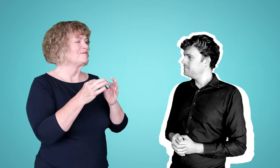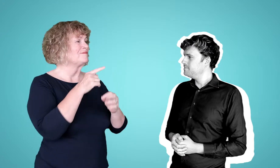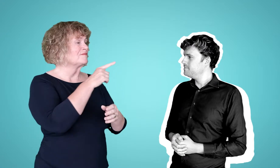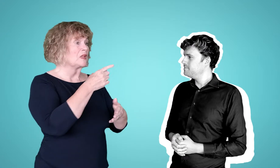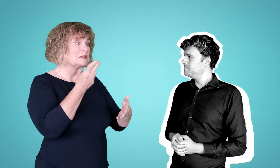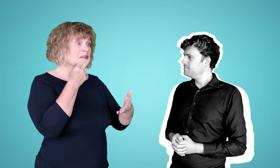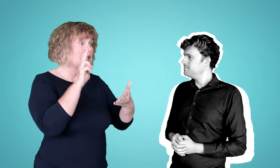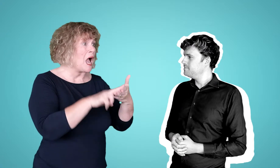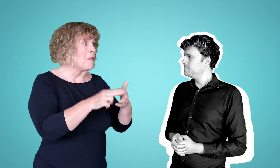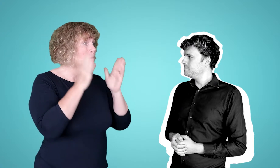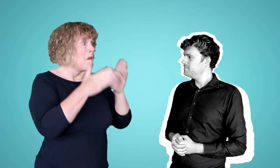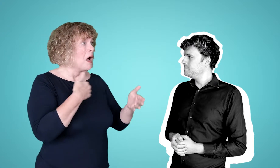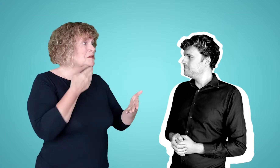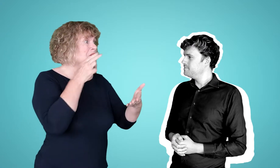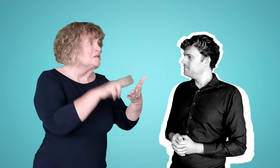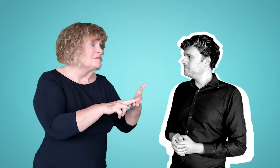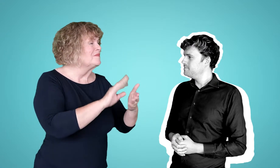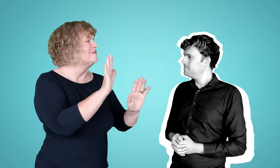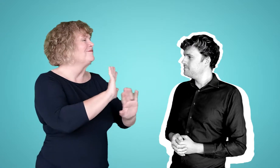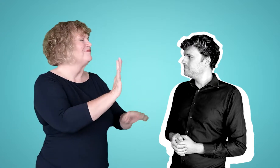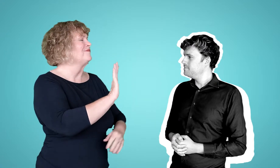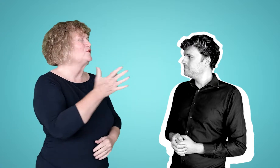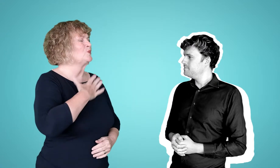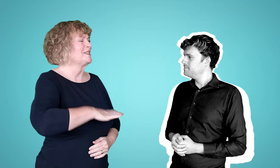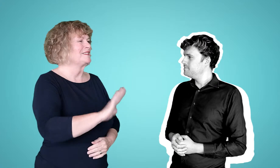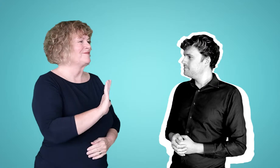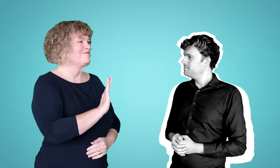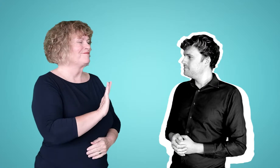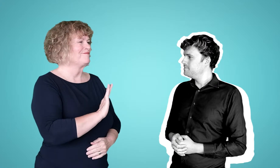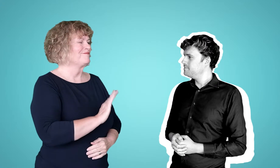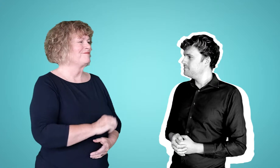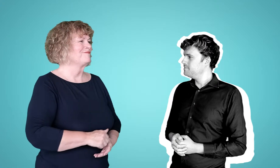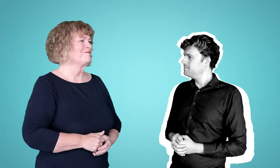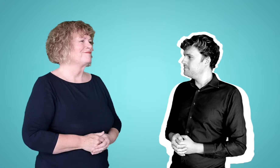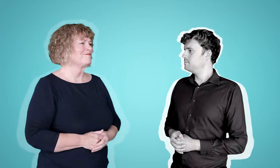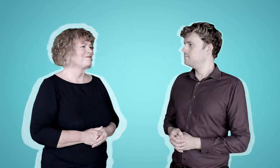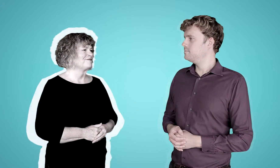You do not need a postage stamp.